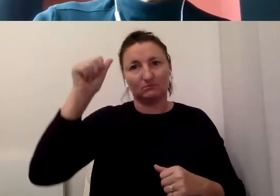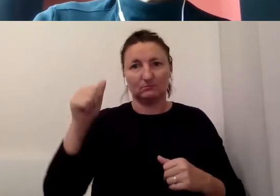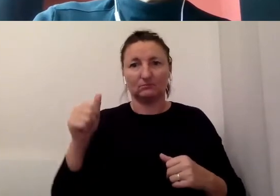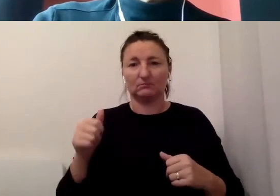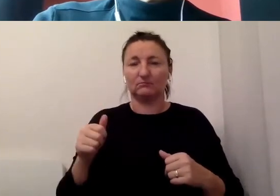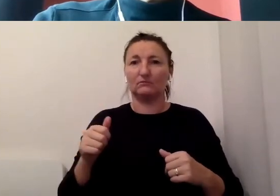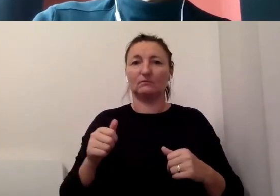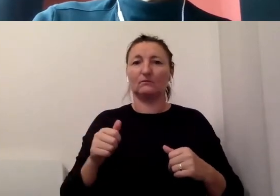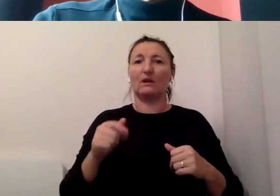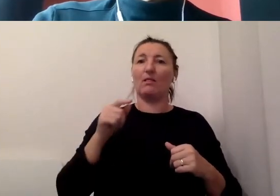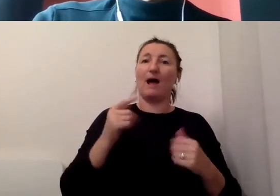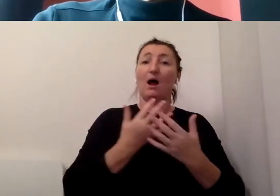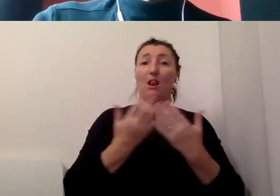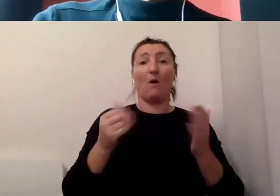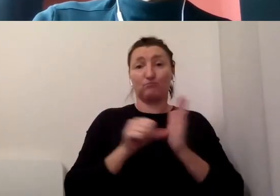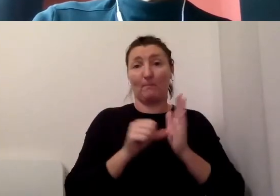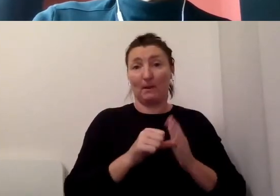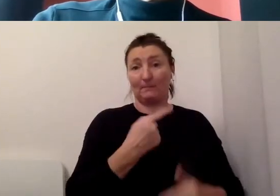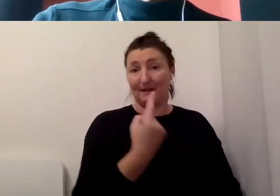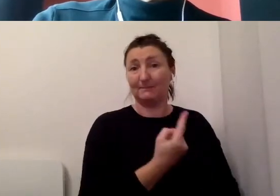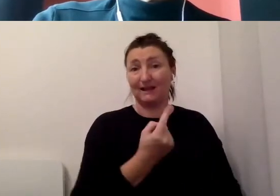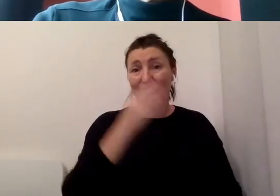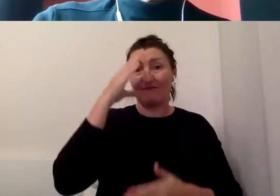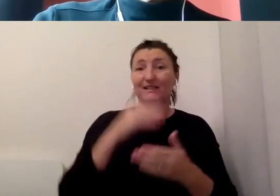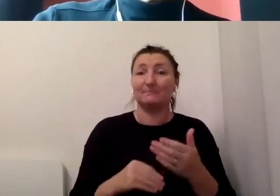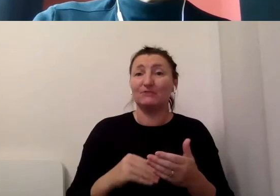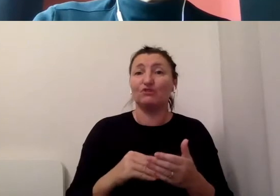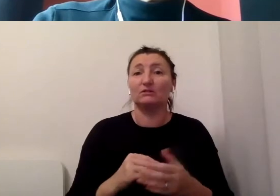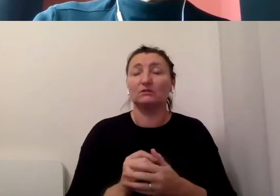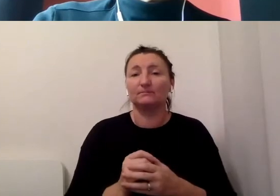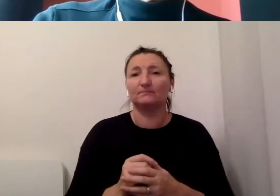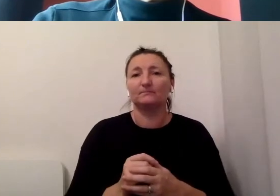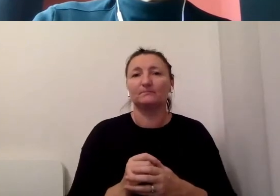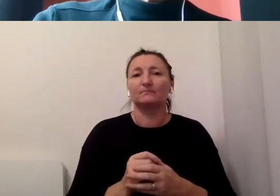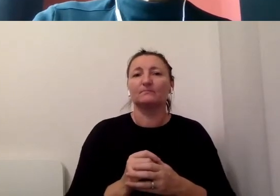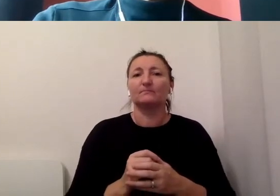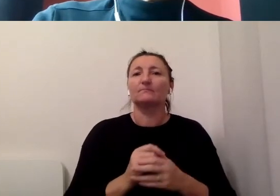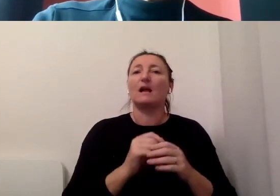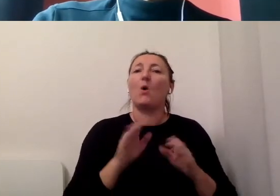problems happened to me and the people I know and mine is all about the transition period between